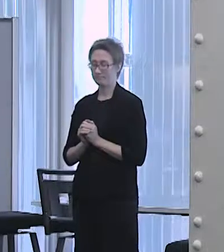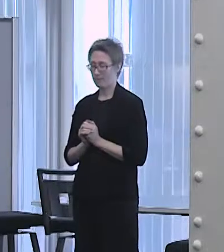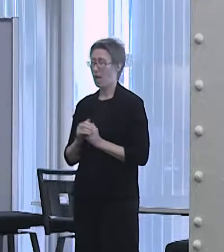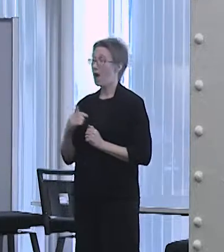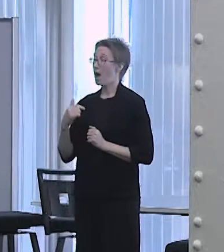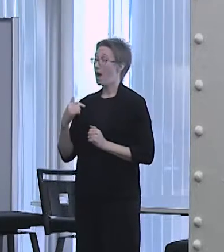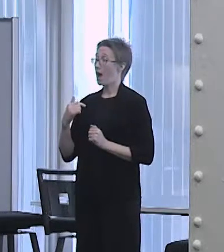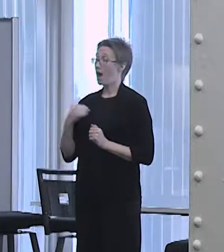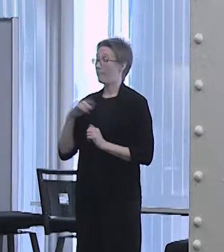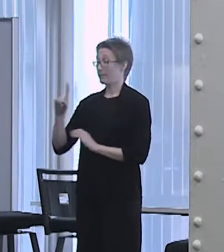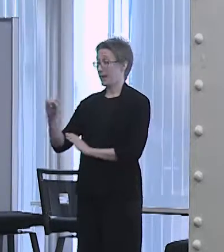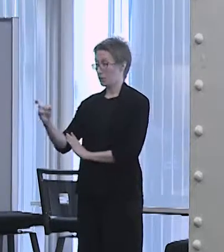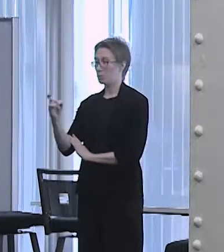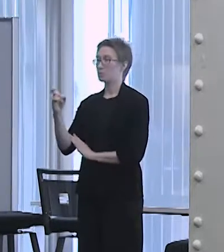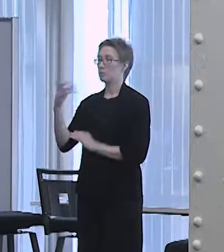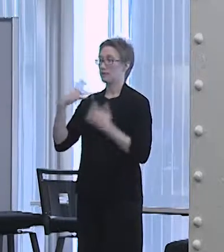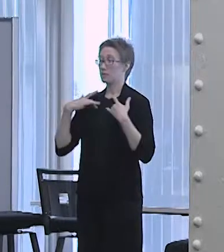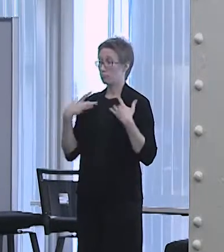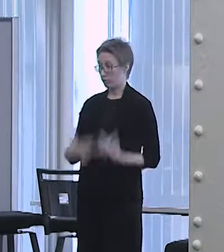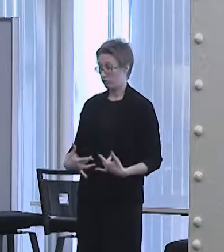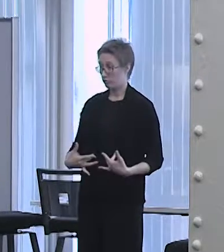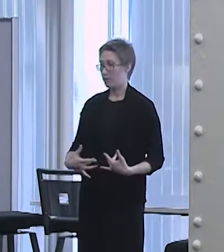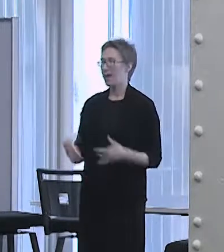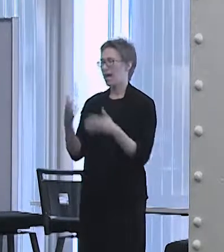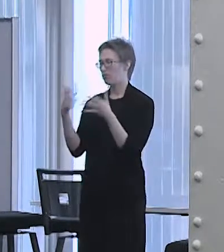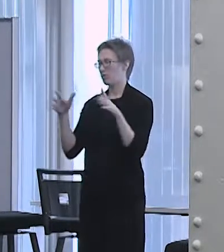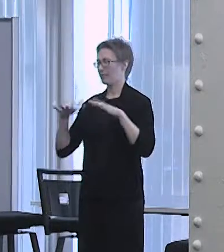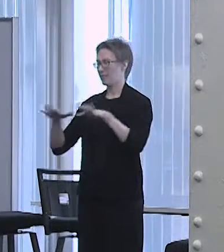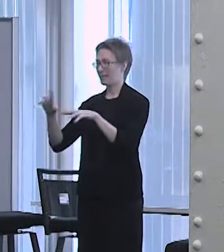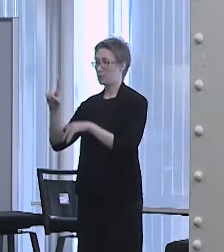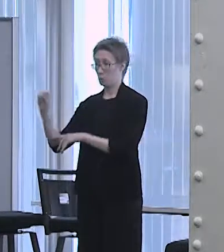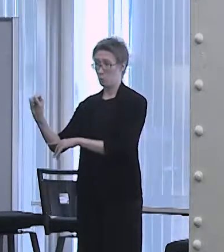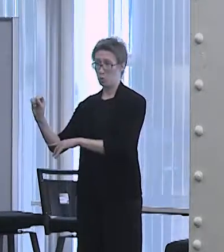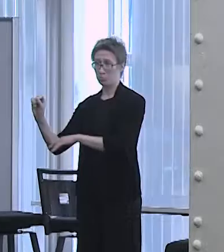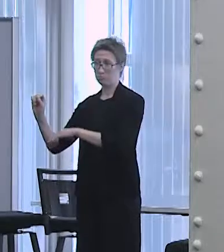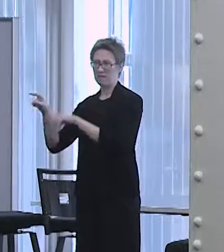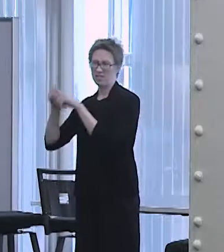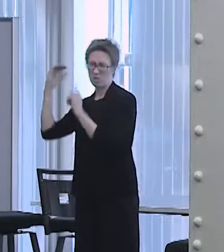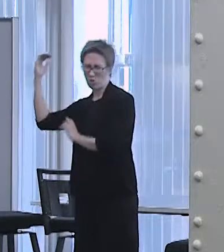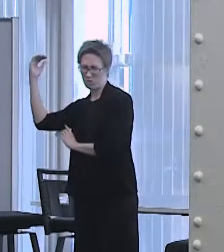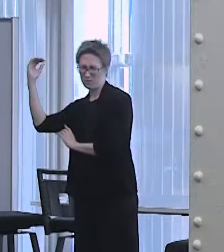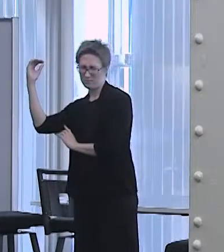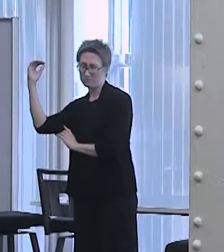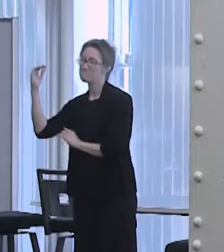and generalized anxiety disorder as an adult, but I struggled with them as a teenager, too. I've experienced a lot of trauma